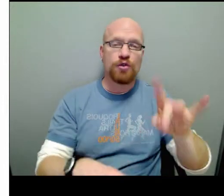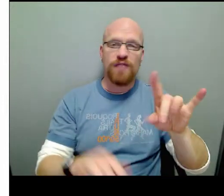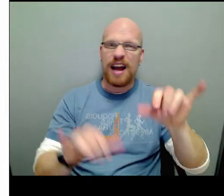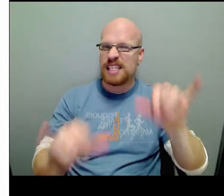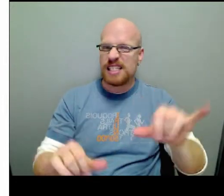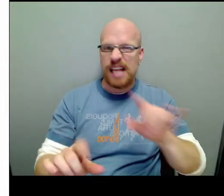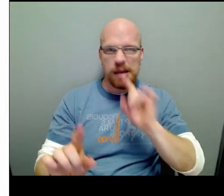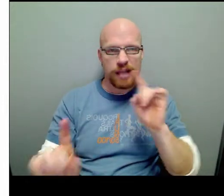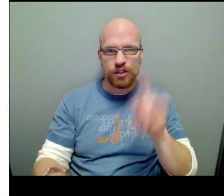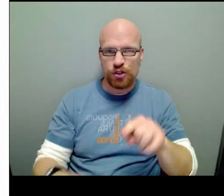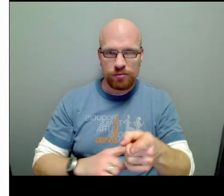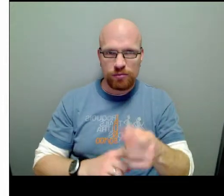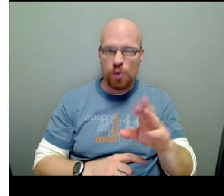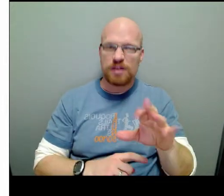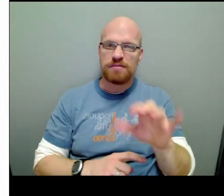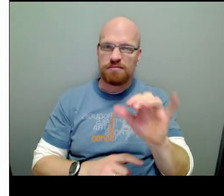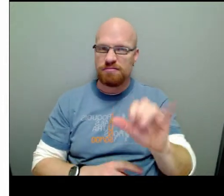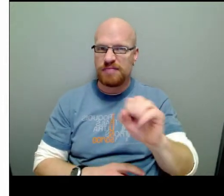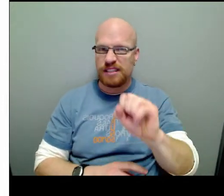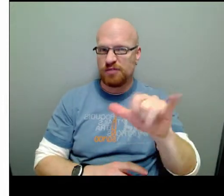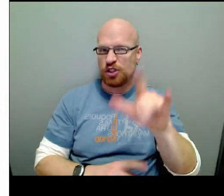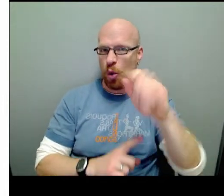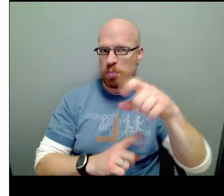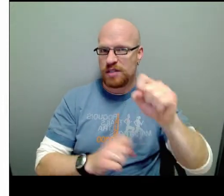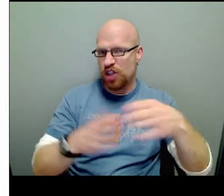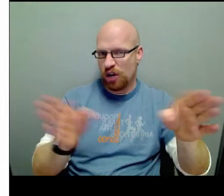to find the same answer, or slopes in general [noise].